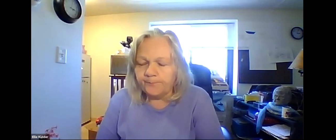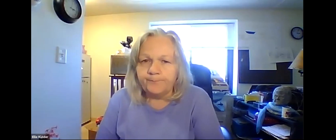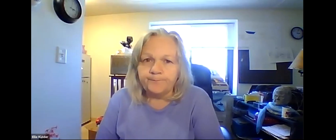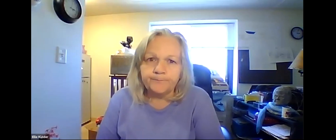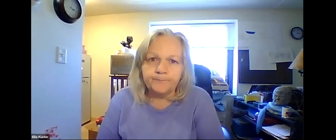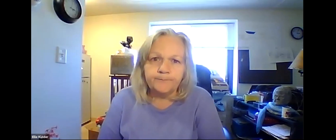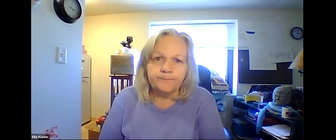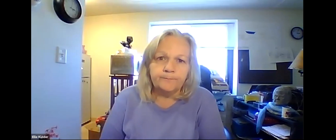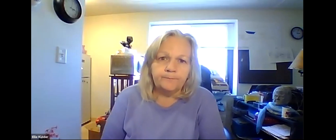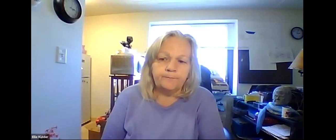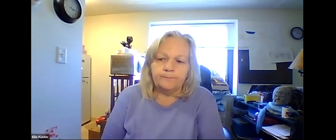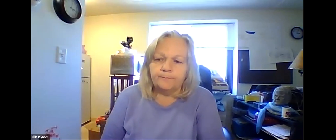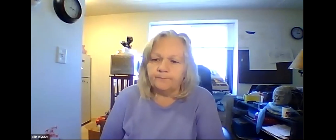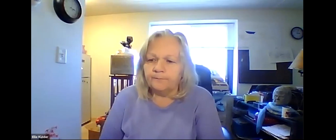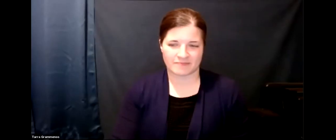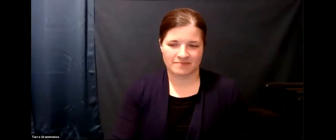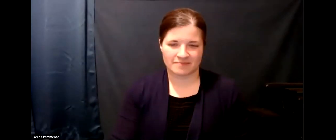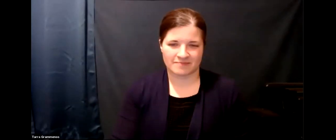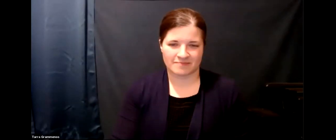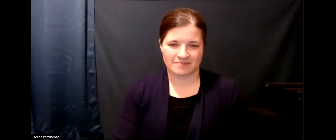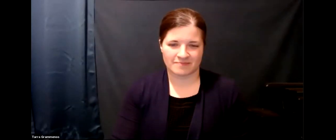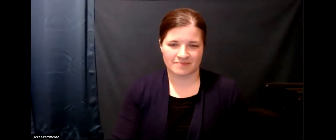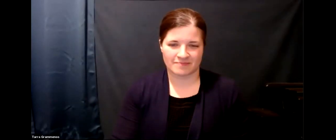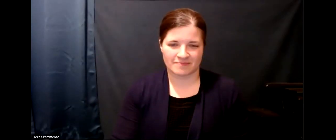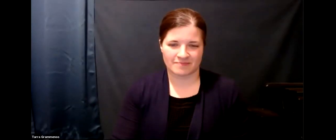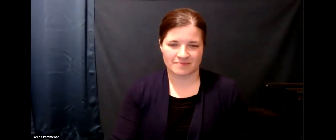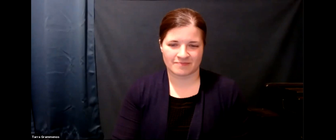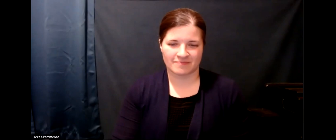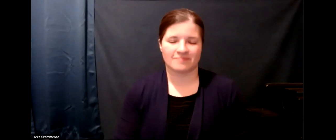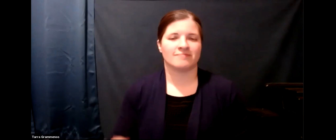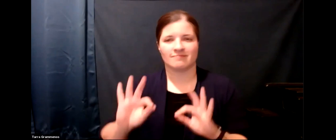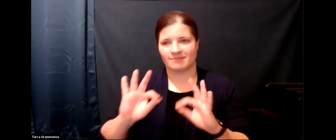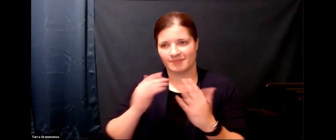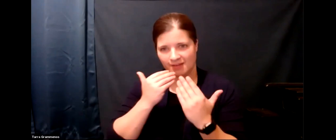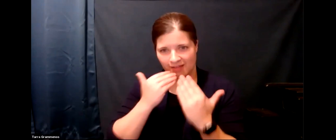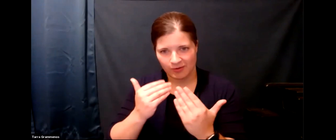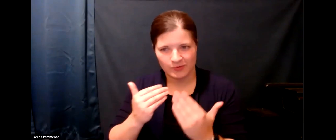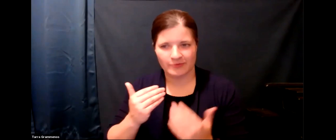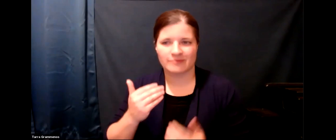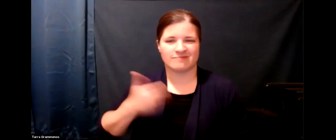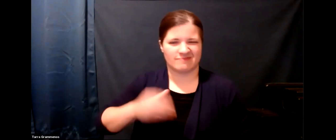this together. Thank you so much. Michael Wall: Thank you. This is Michael Wall.